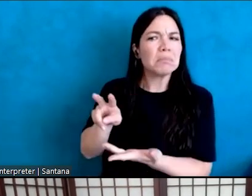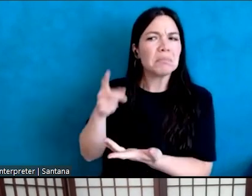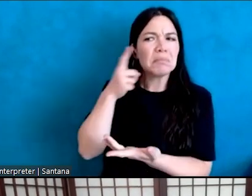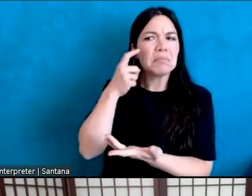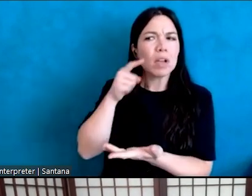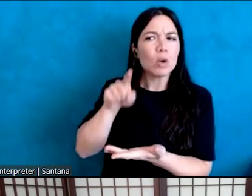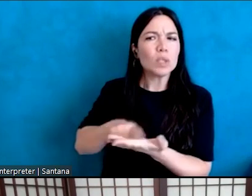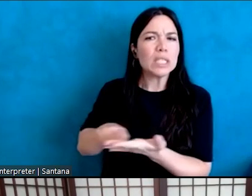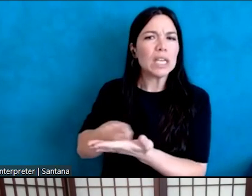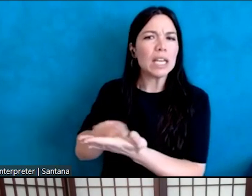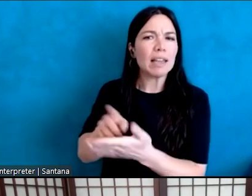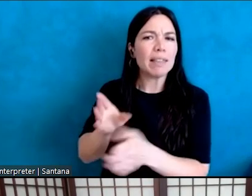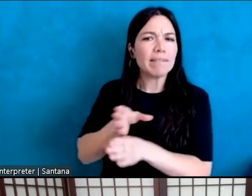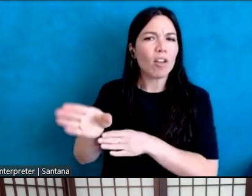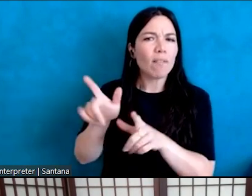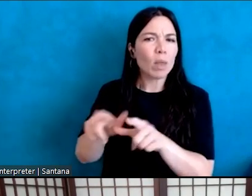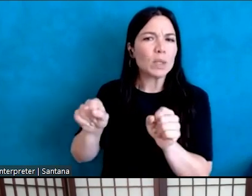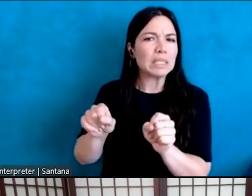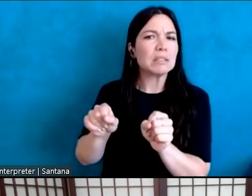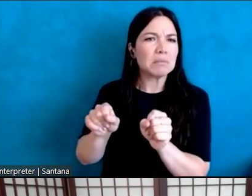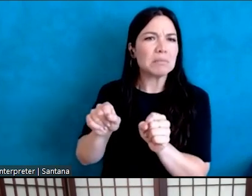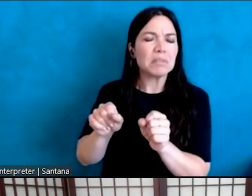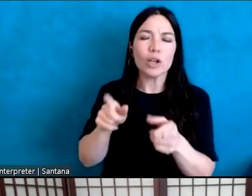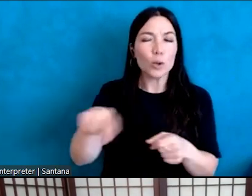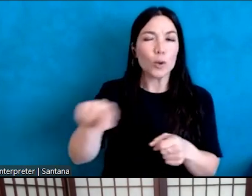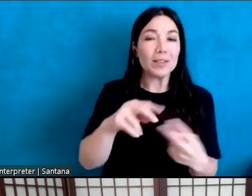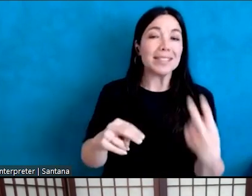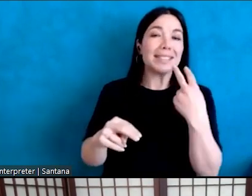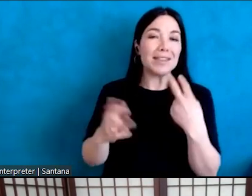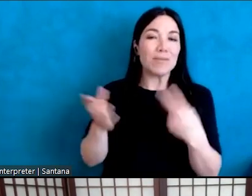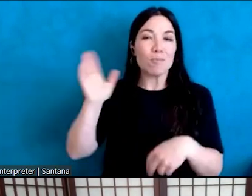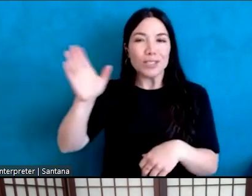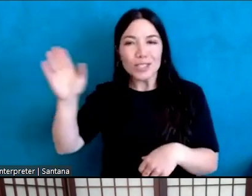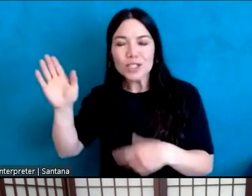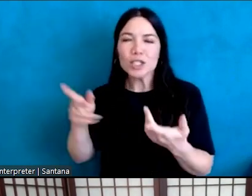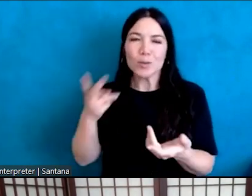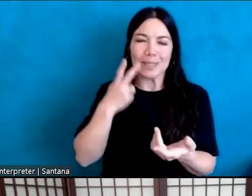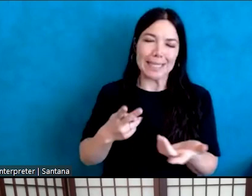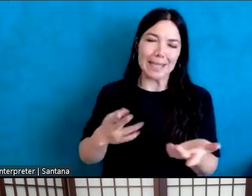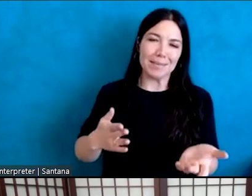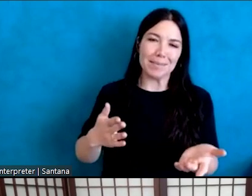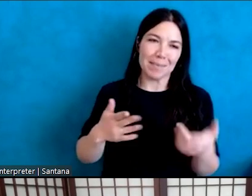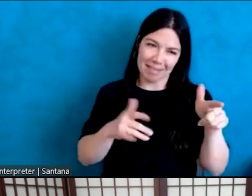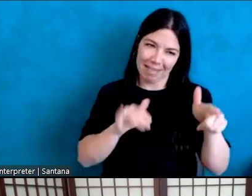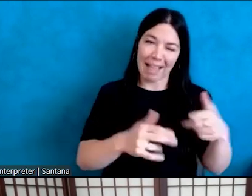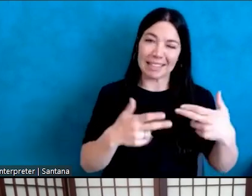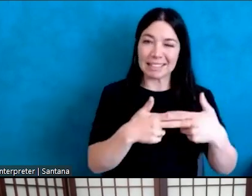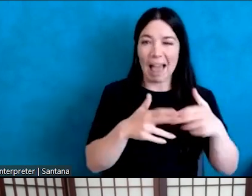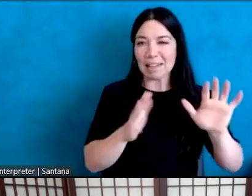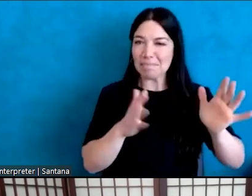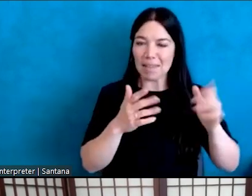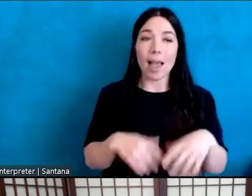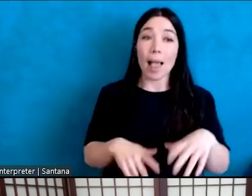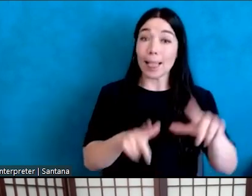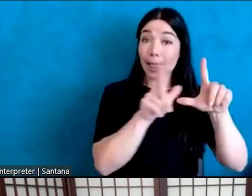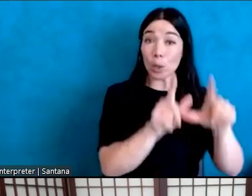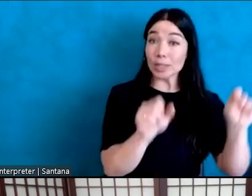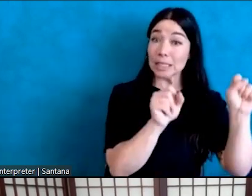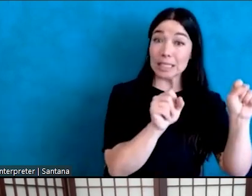Many of you who've seen my previous presentations have seen some version of this slide, which notes that Linguistics is not the same as linguistics.